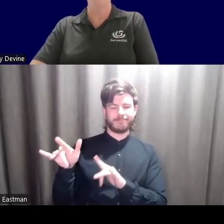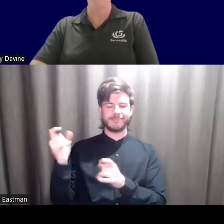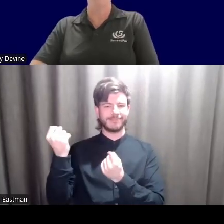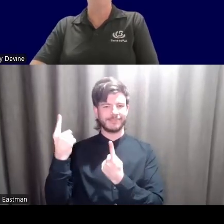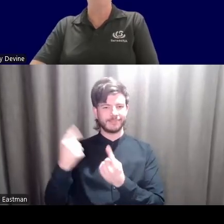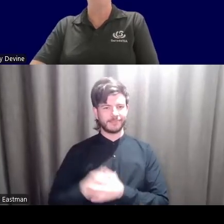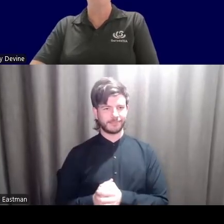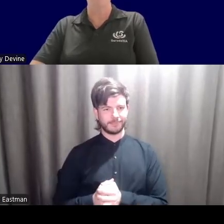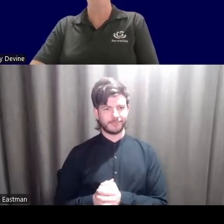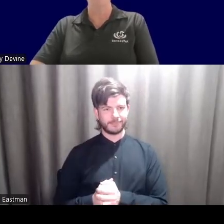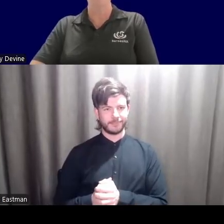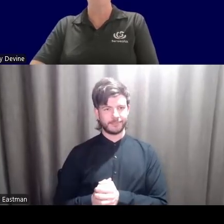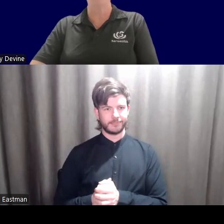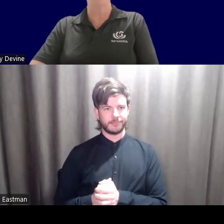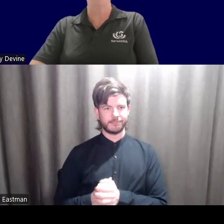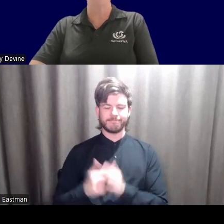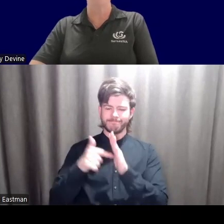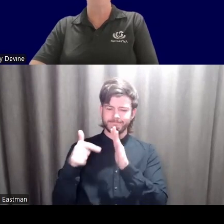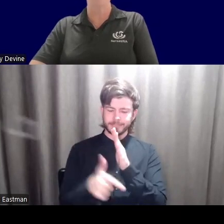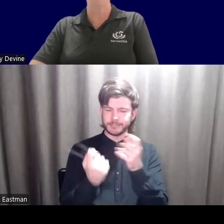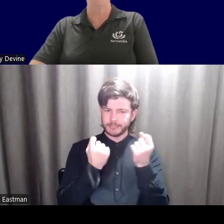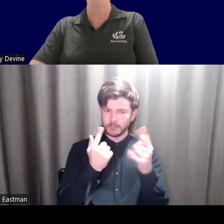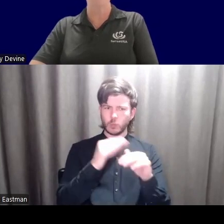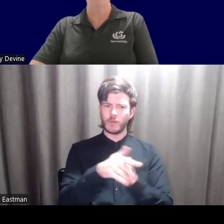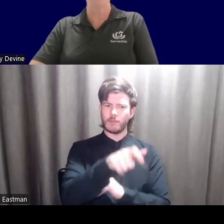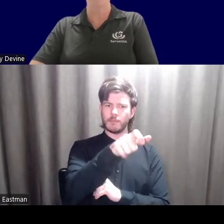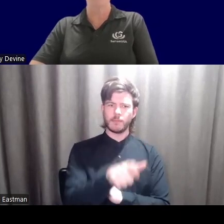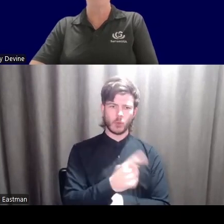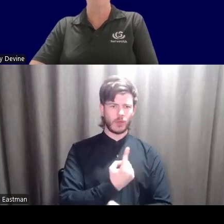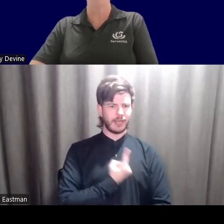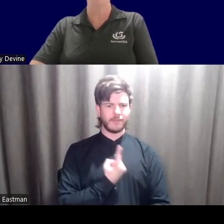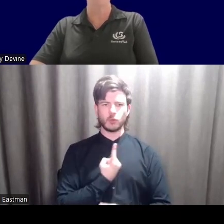personal preferences, diagnoses, strengths and challenges as a person living with